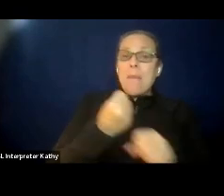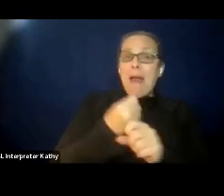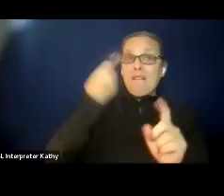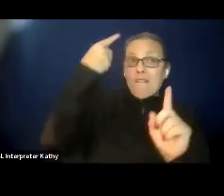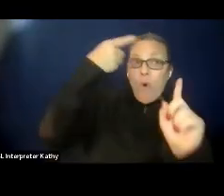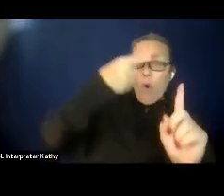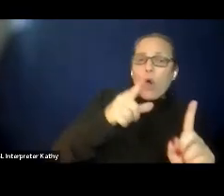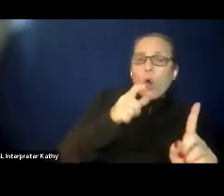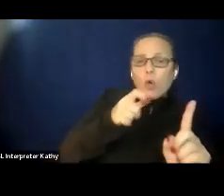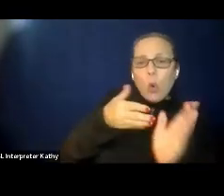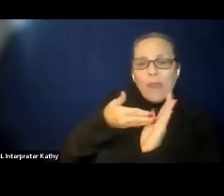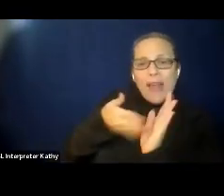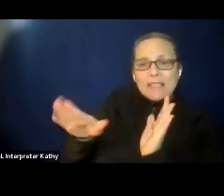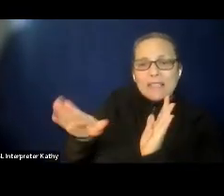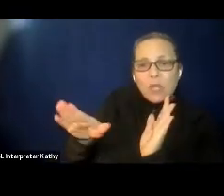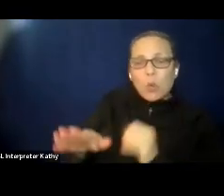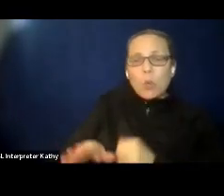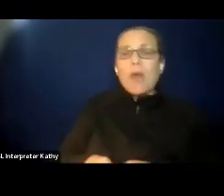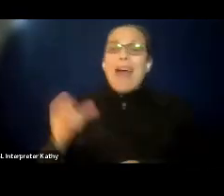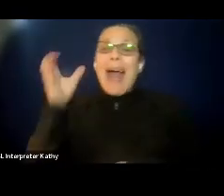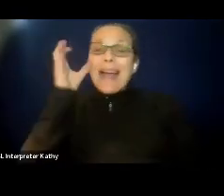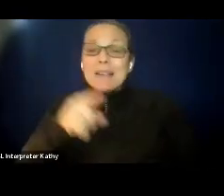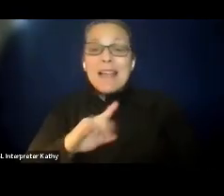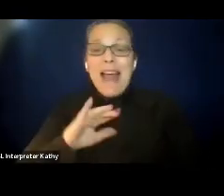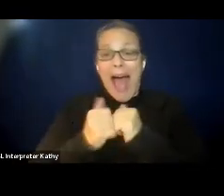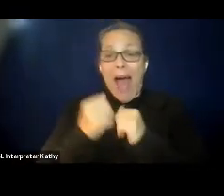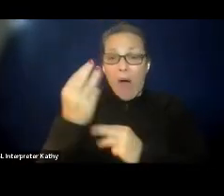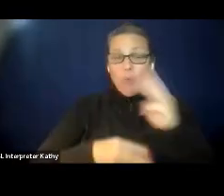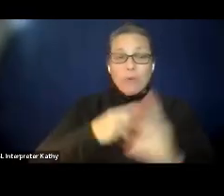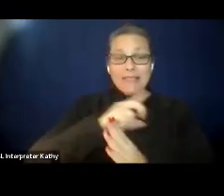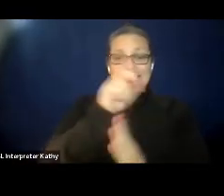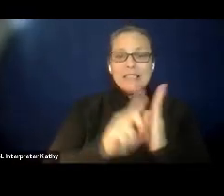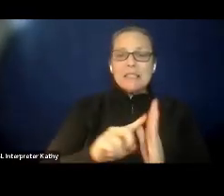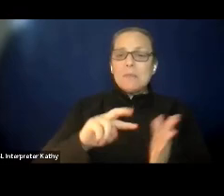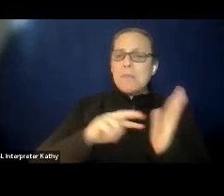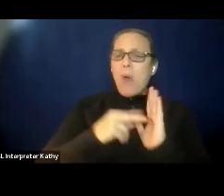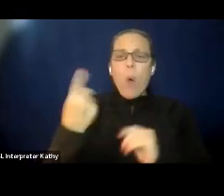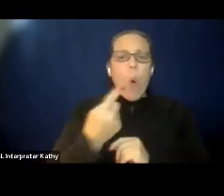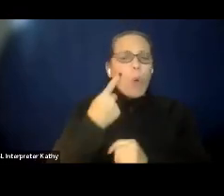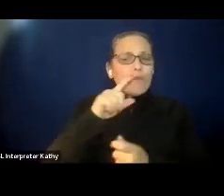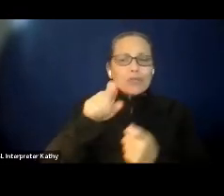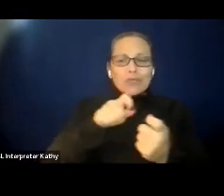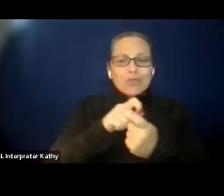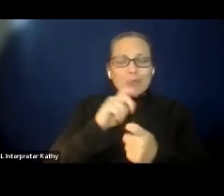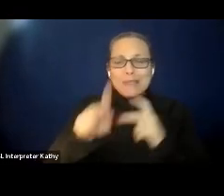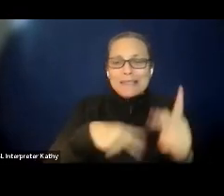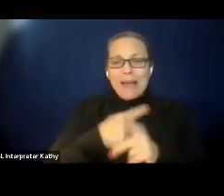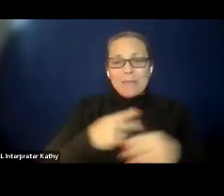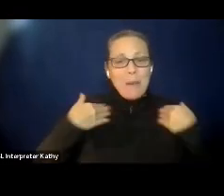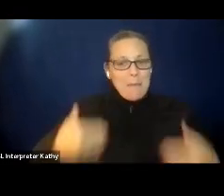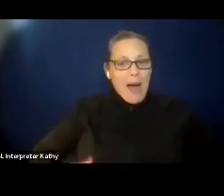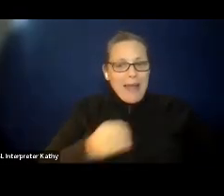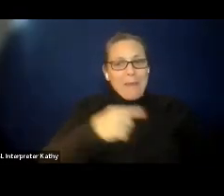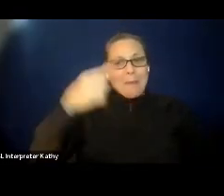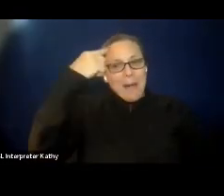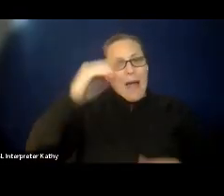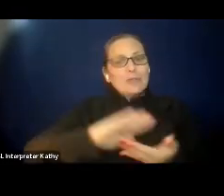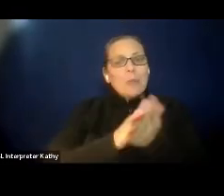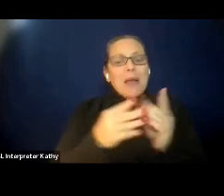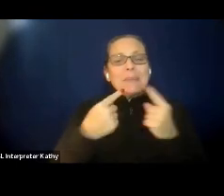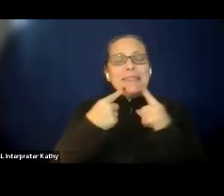do they actually exclude? So the main idea here is that the way the world is designed is only for